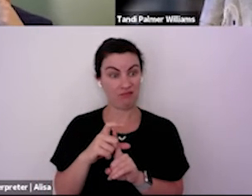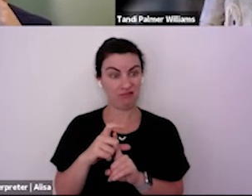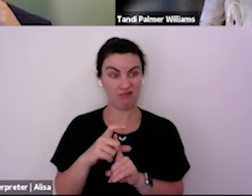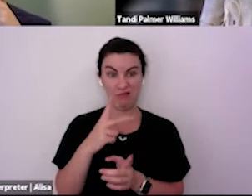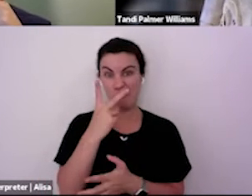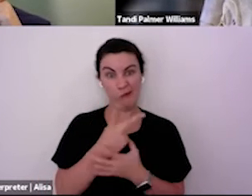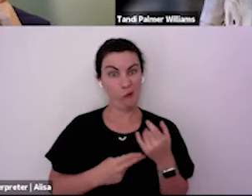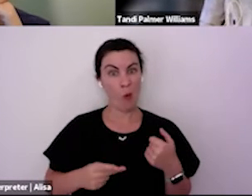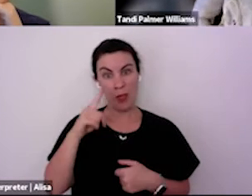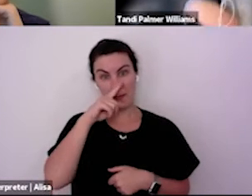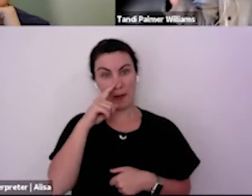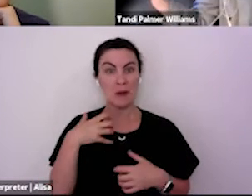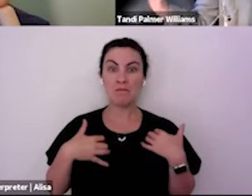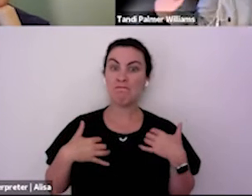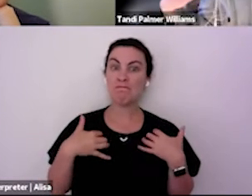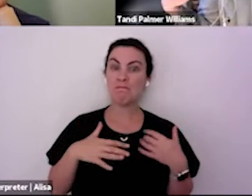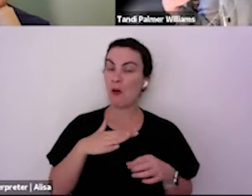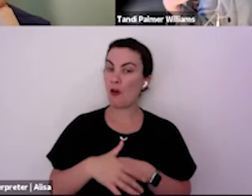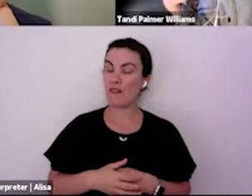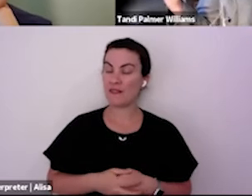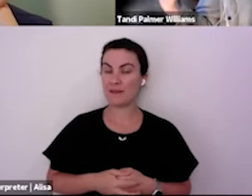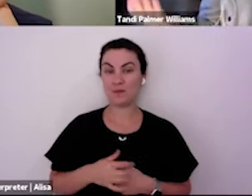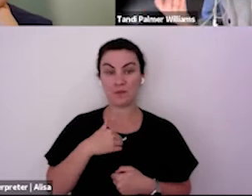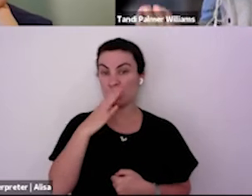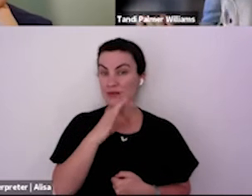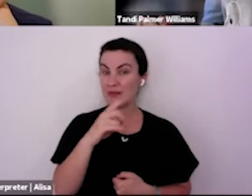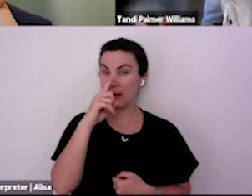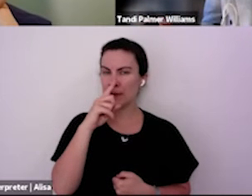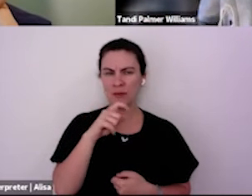When we ask people about a list of features and asked them which one is the most appealing